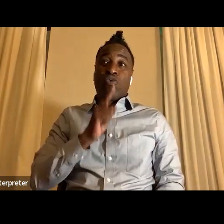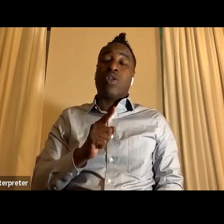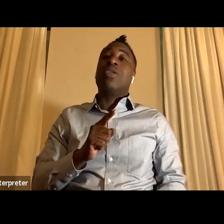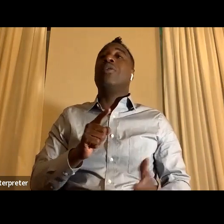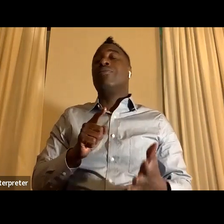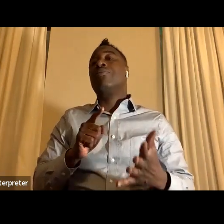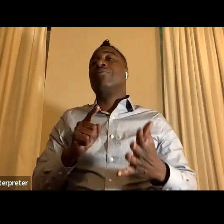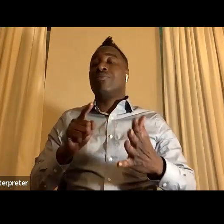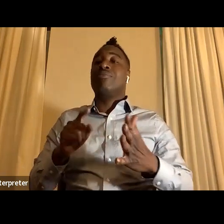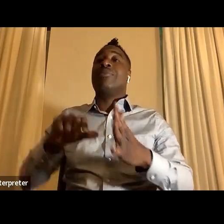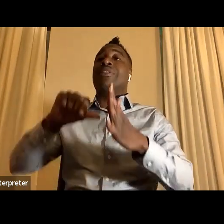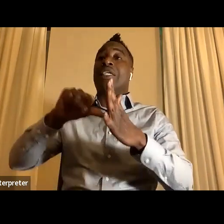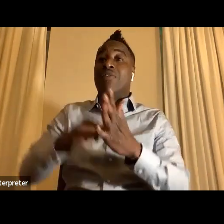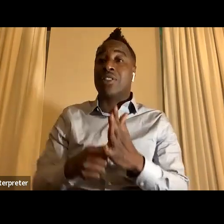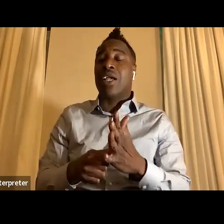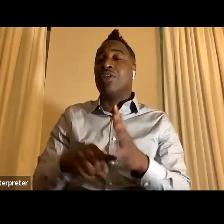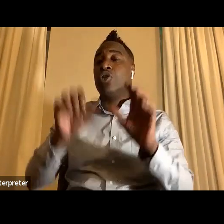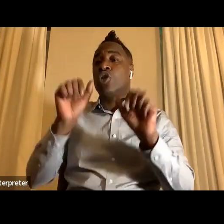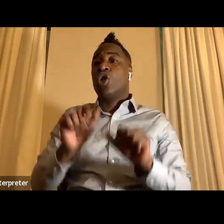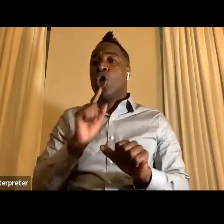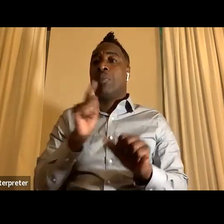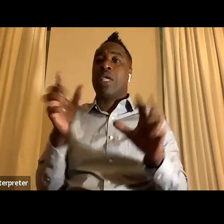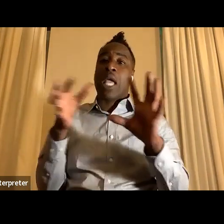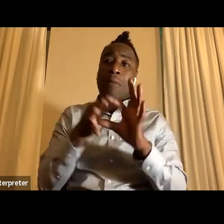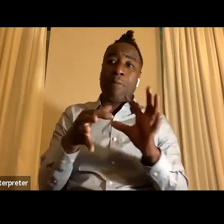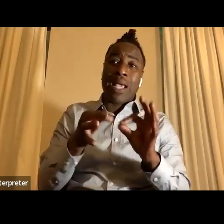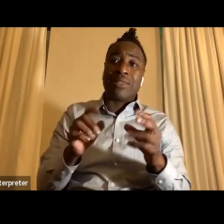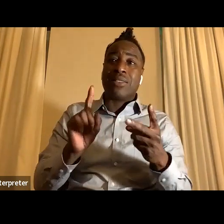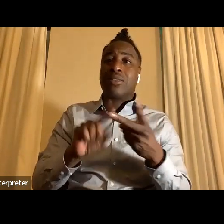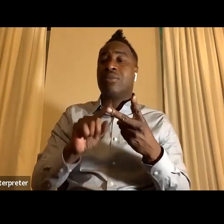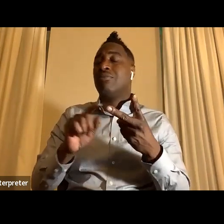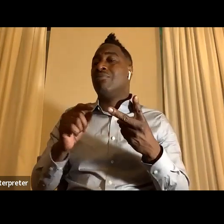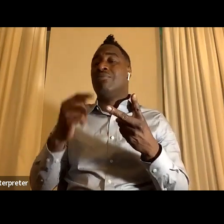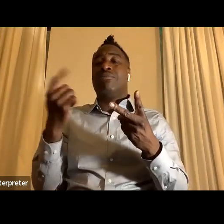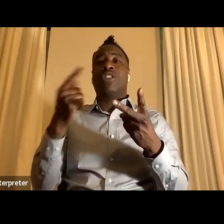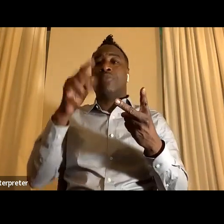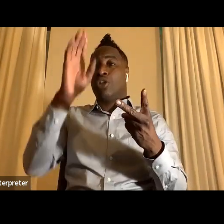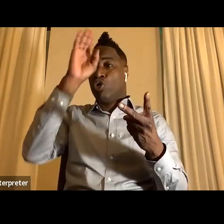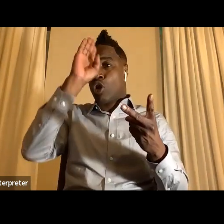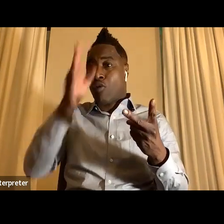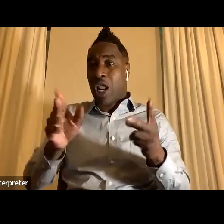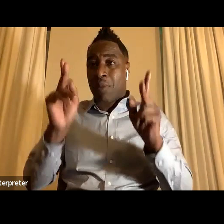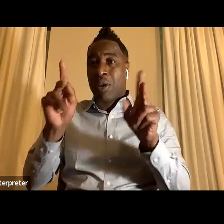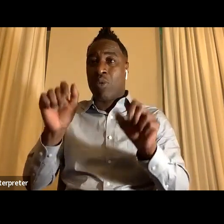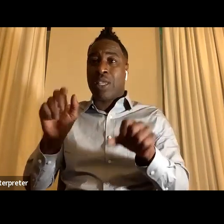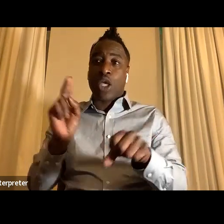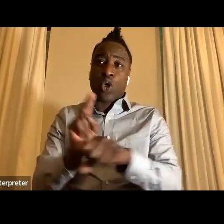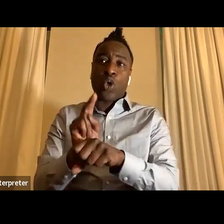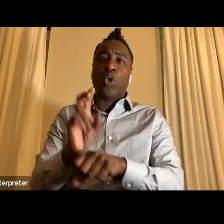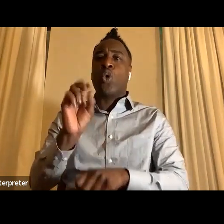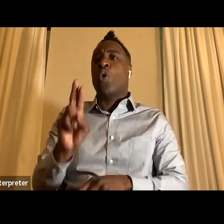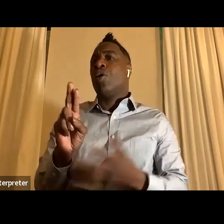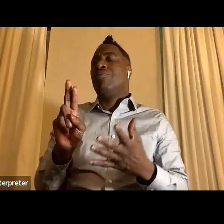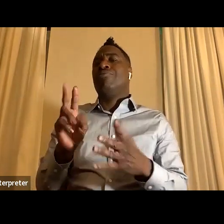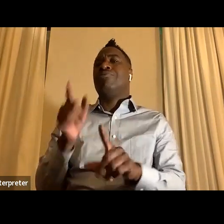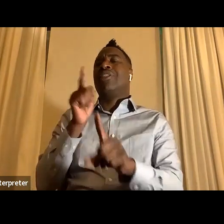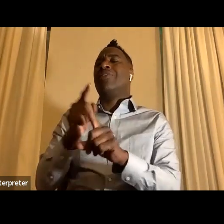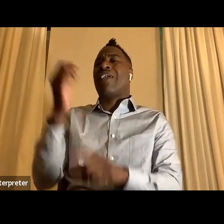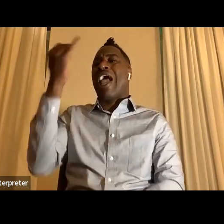whether it be a message or a direct thing that people can tap into or just maybe a certain idea that you would like for people to focus on a little bit more?